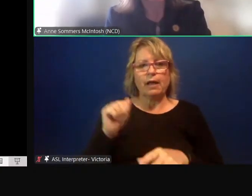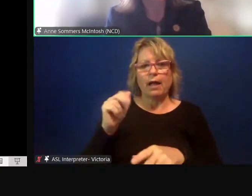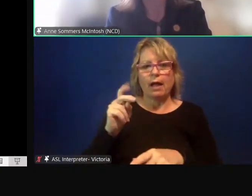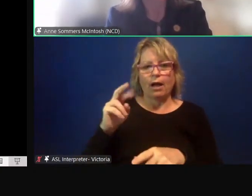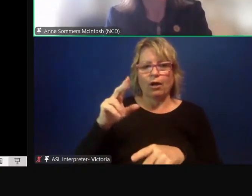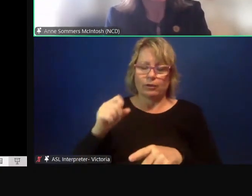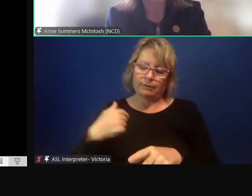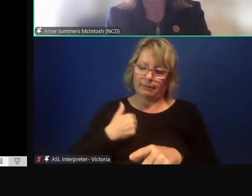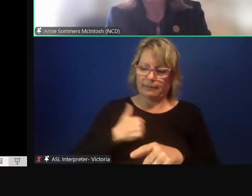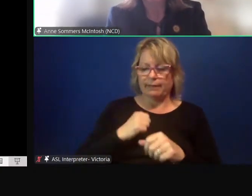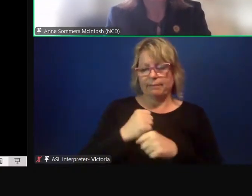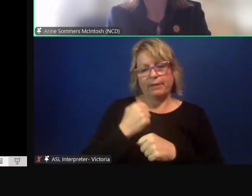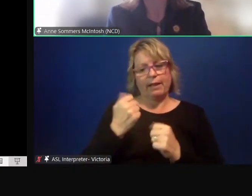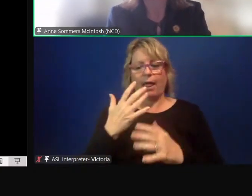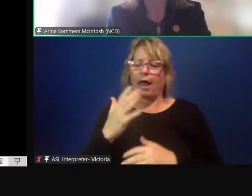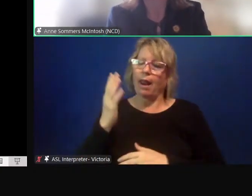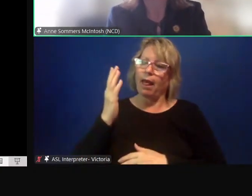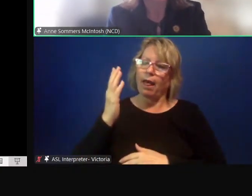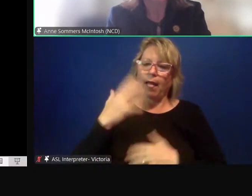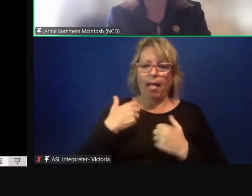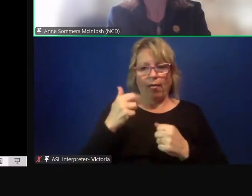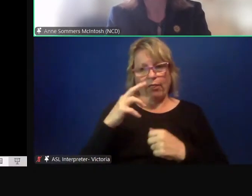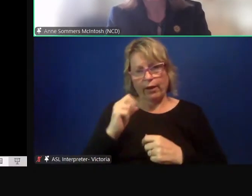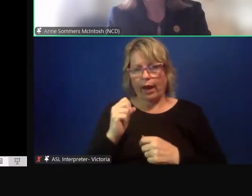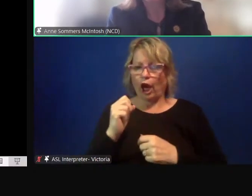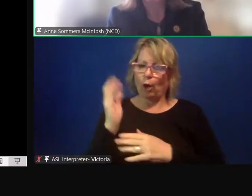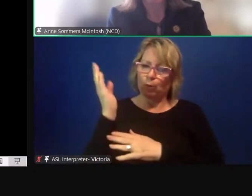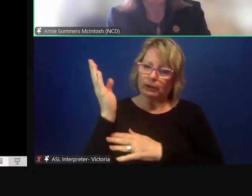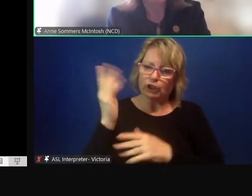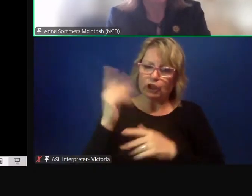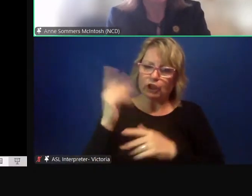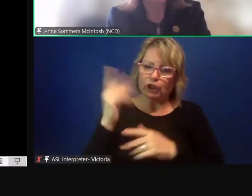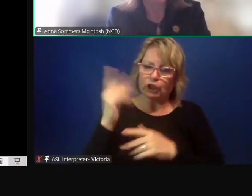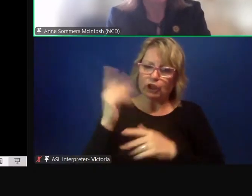presentations together over the past few years, and so I also want to remark brief